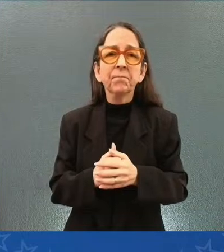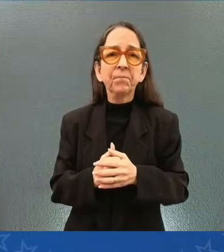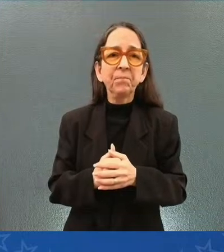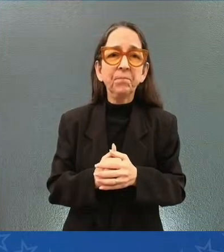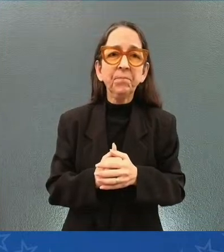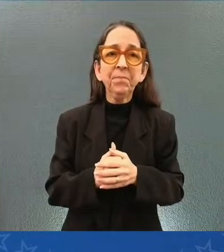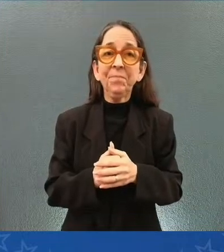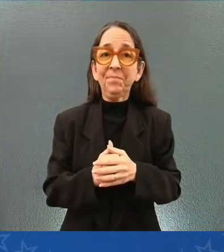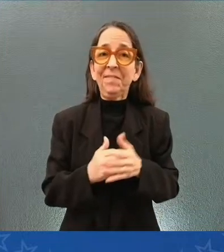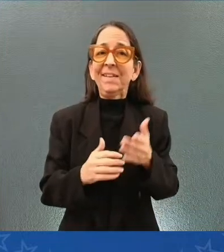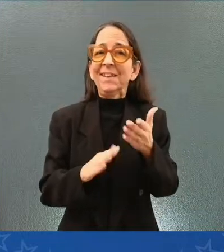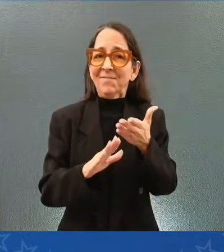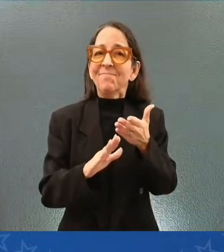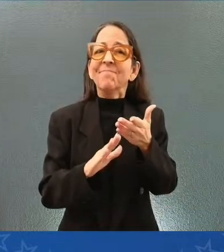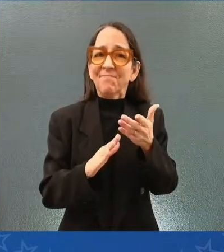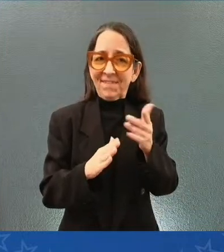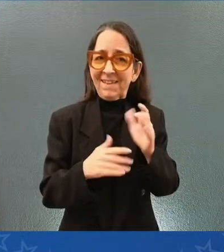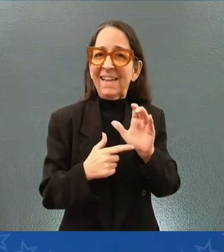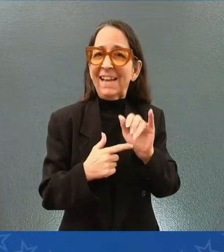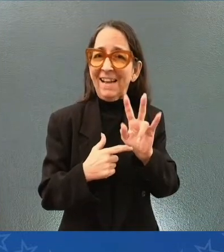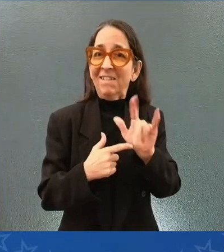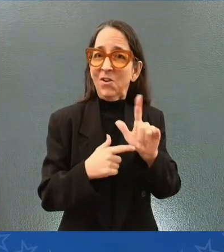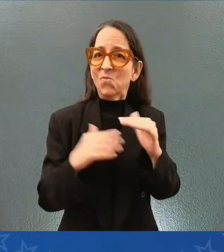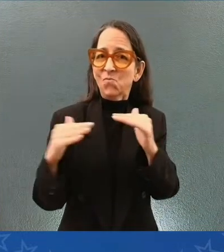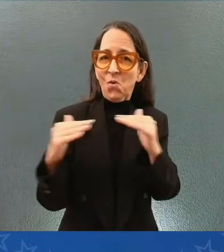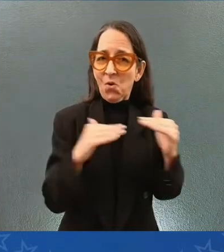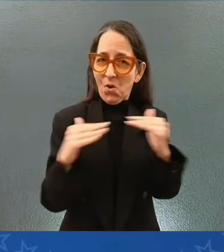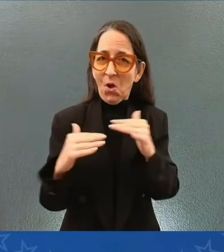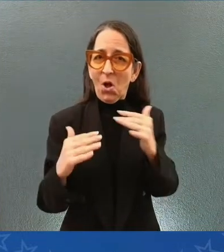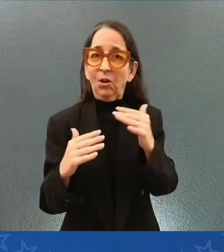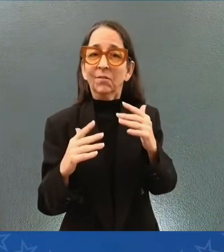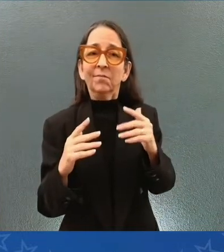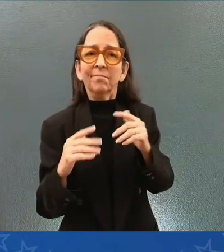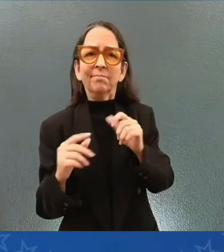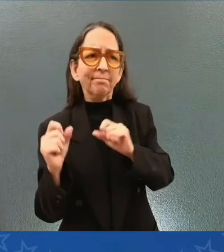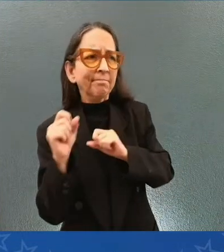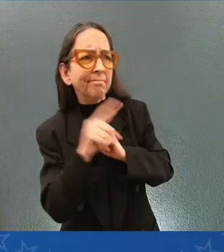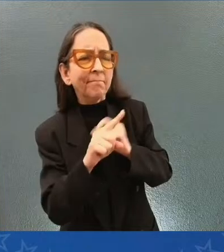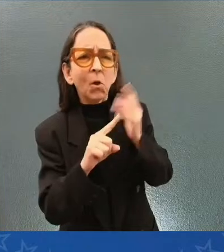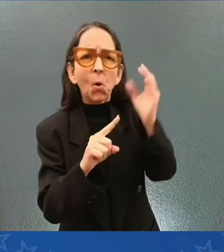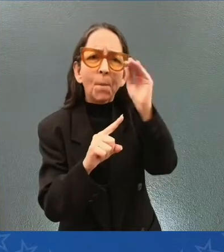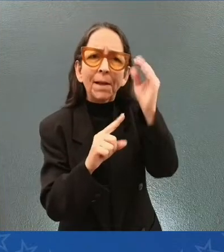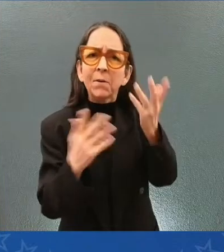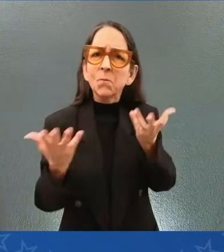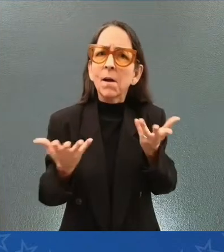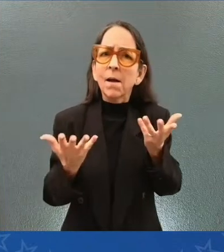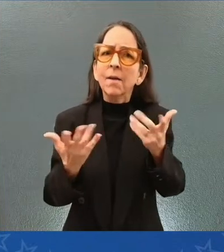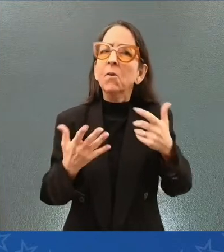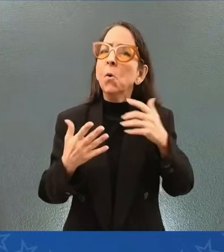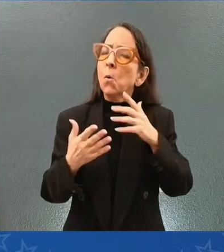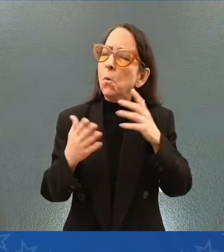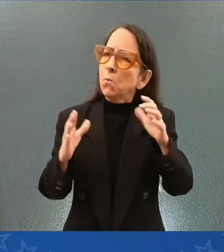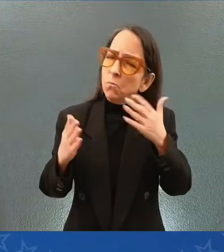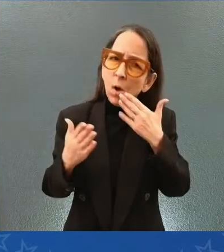The man replied, "It was a sacred effort. It was a sacred effort." That man was Frederick Douglass.